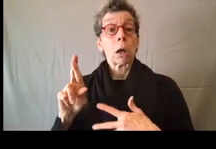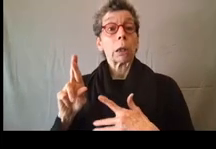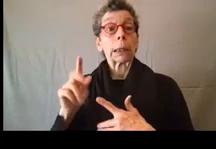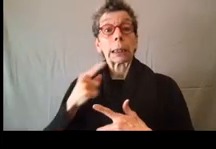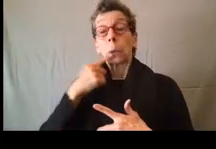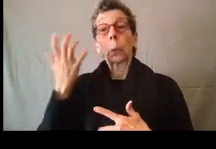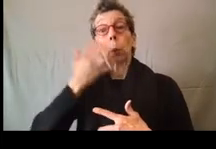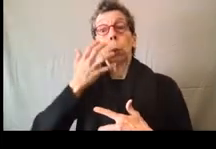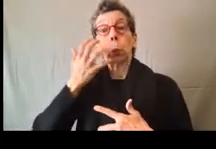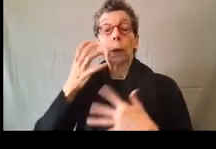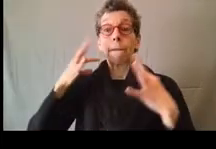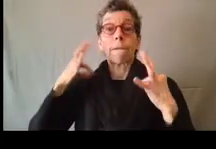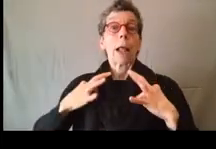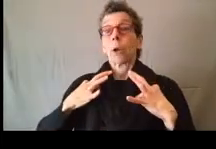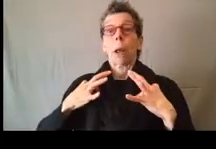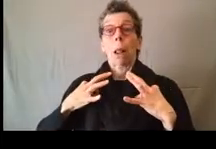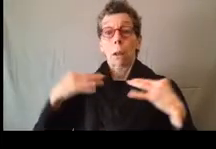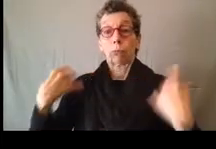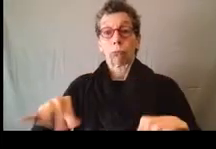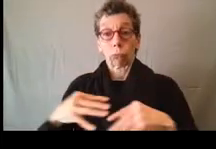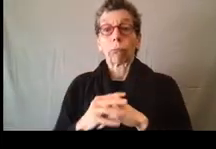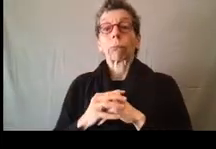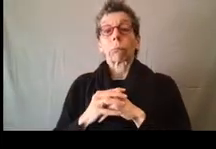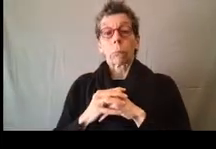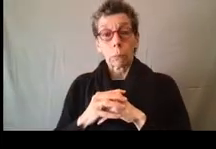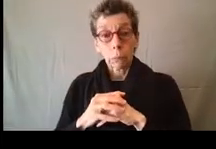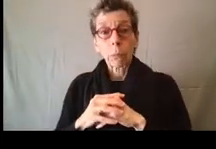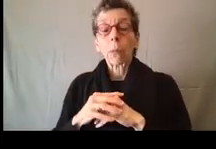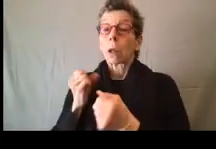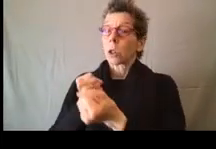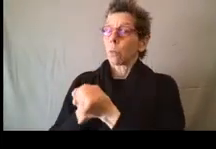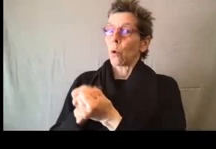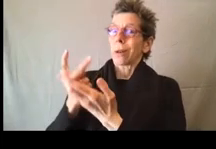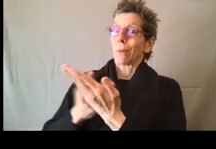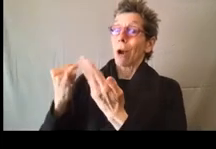valuable. So, not only did they support the project but they thought the participation